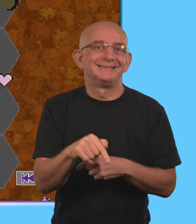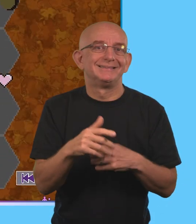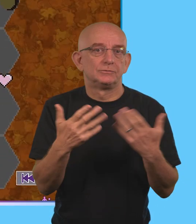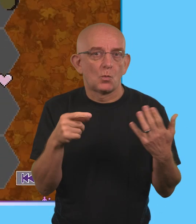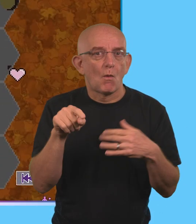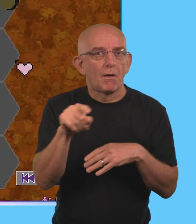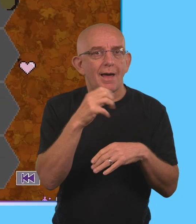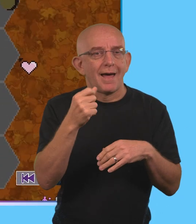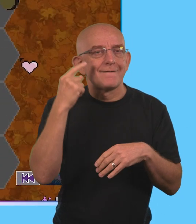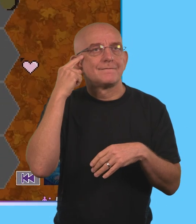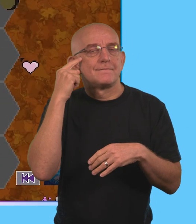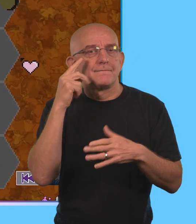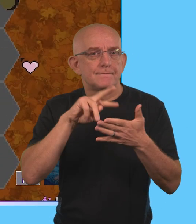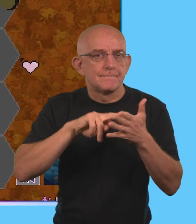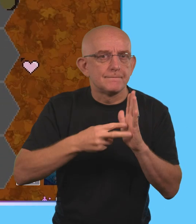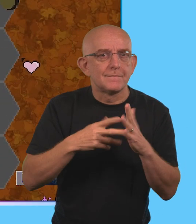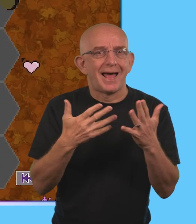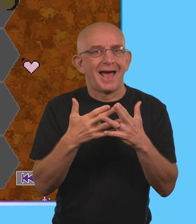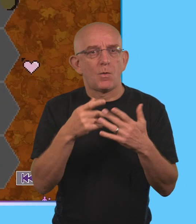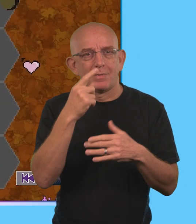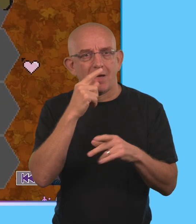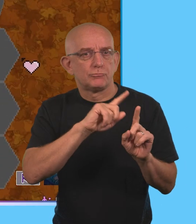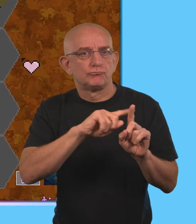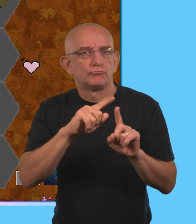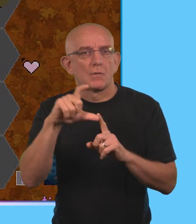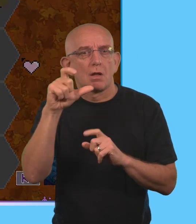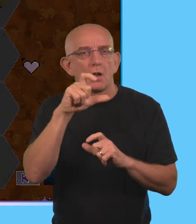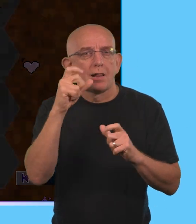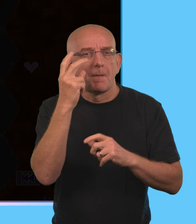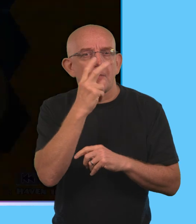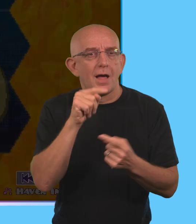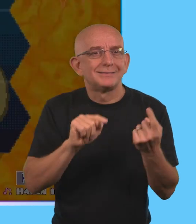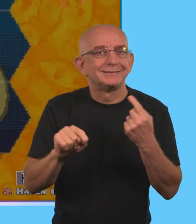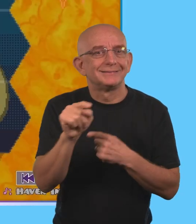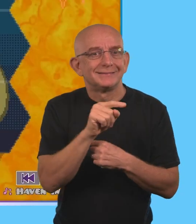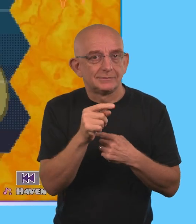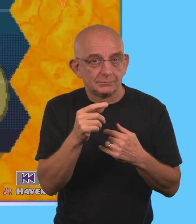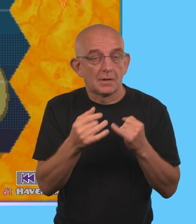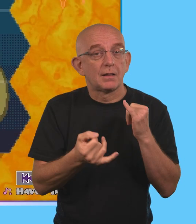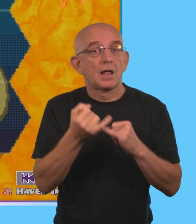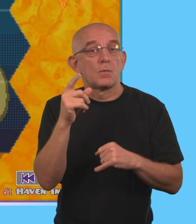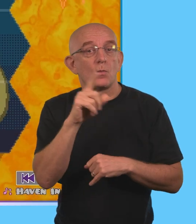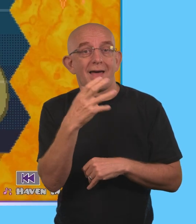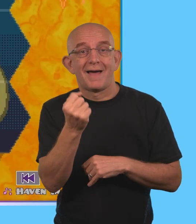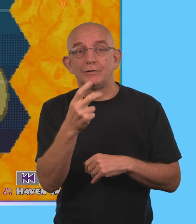pieces were made with this in mind to accommodate colorblind players. And finally, there are two hint systems.